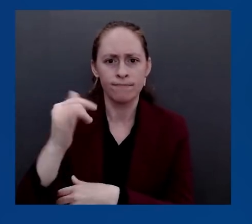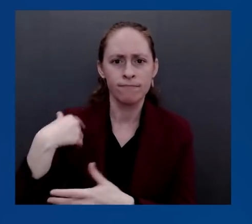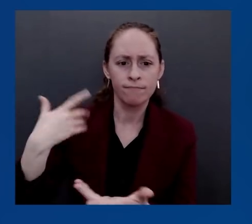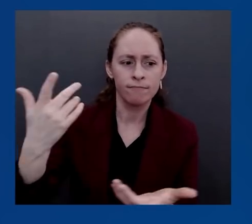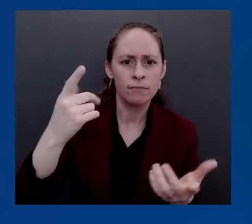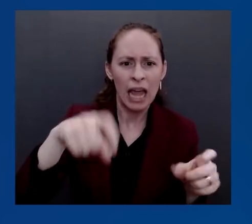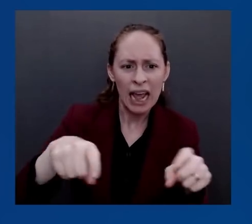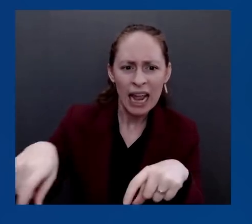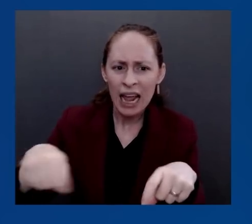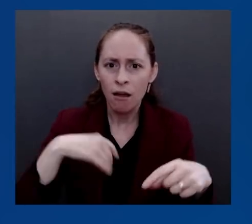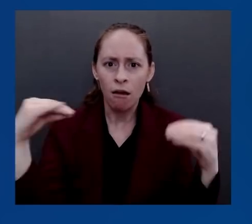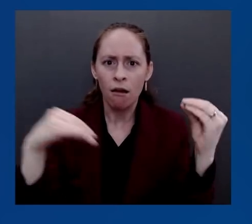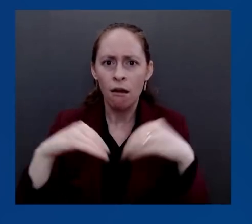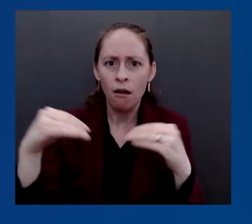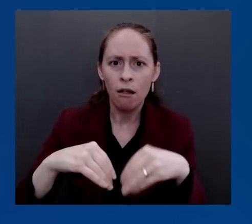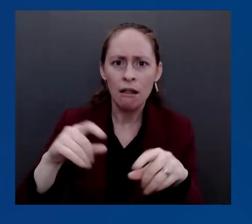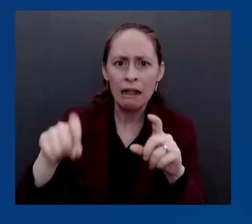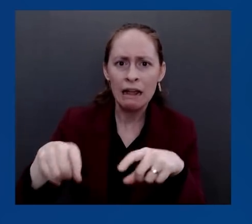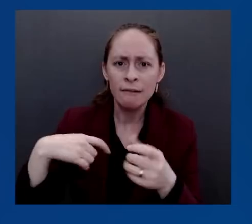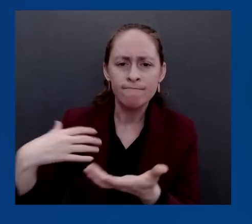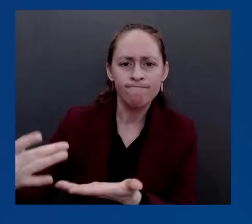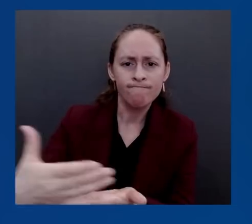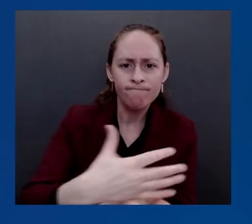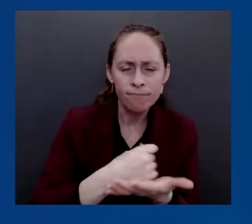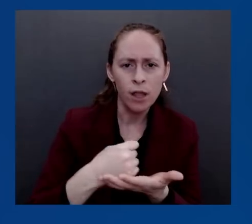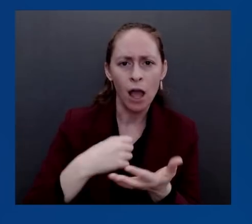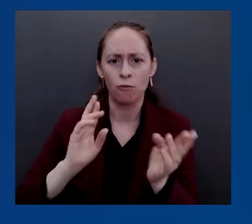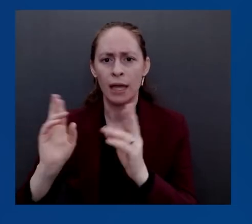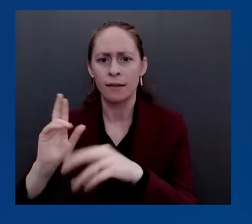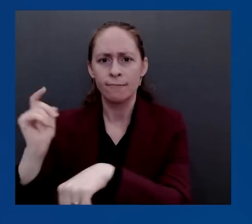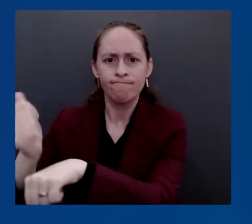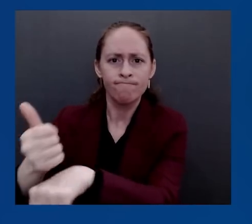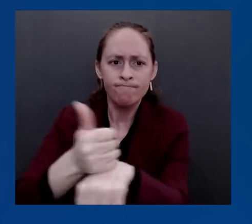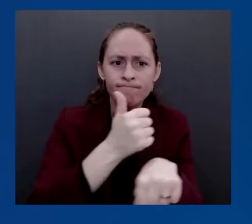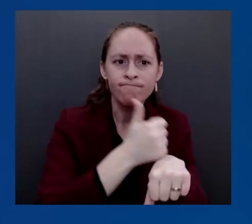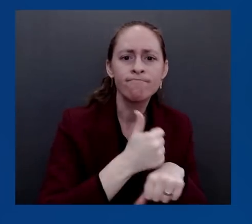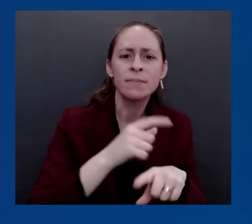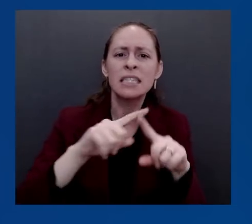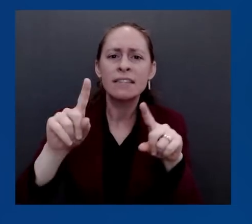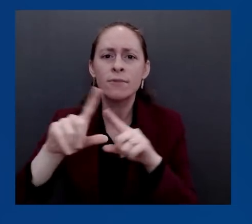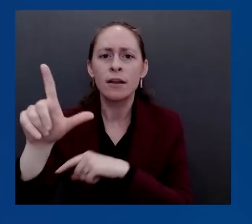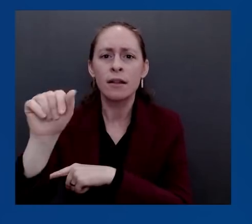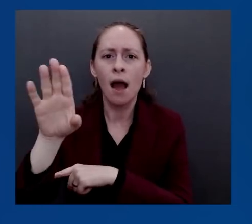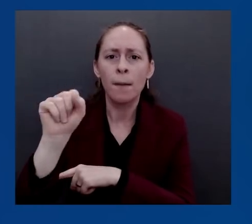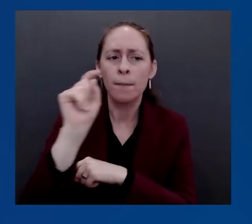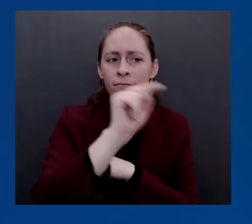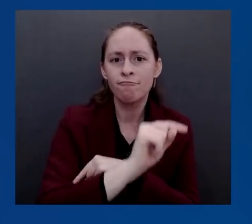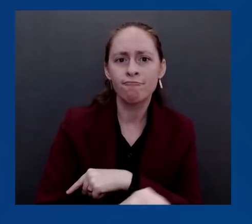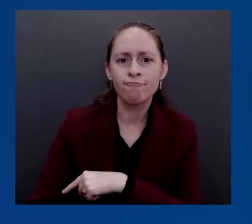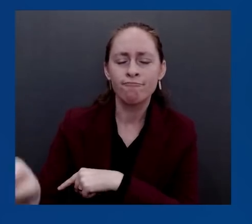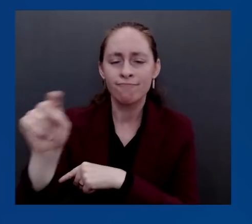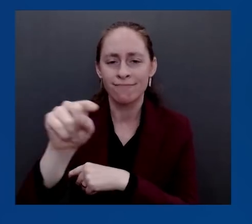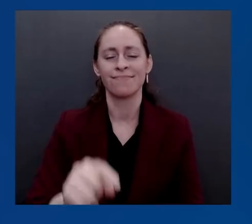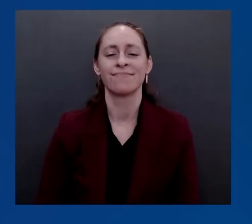To expand access, we invested in free tests in schools, pharmacies, community centers, long-term care facilities,